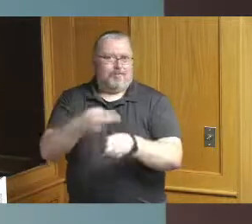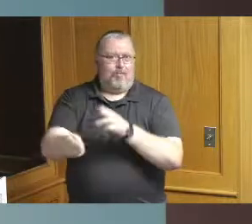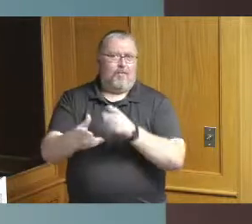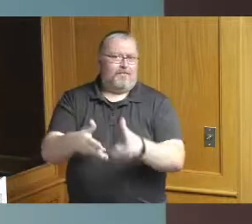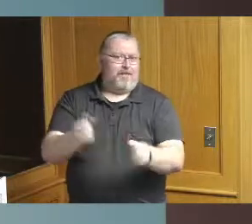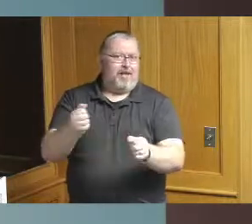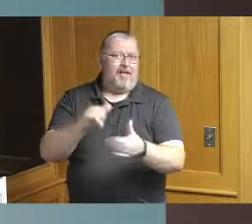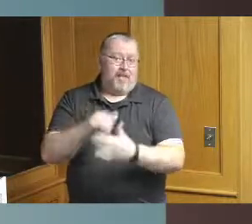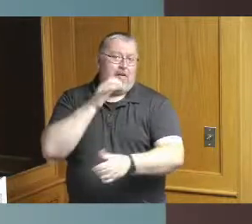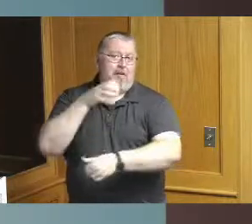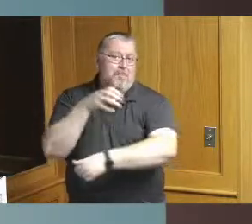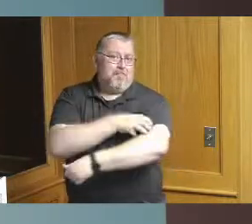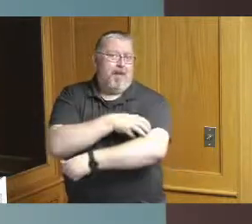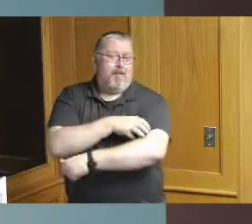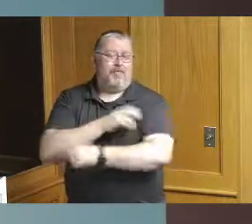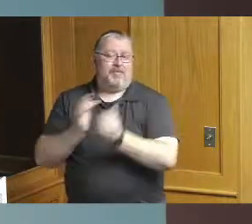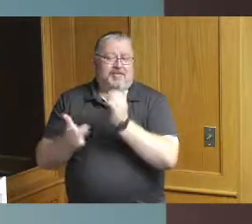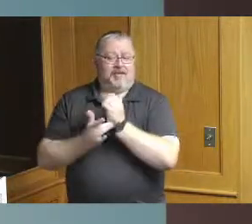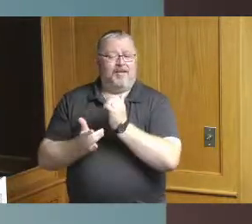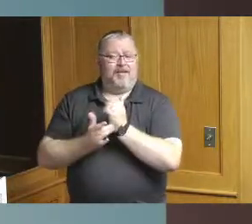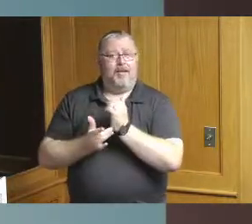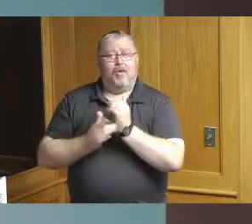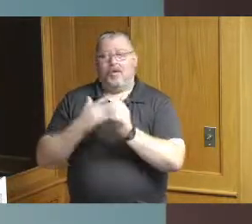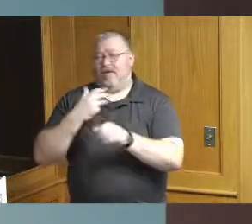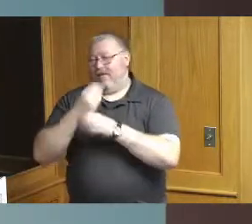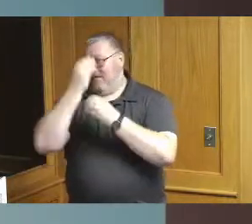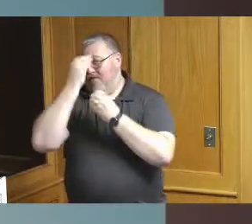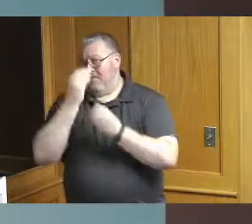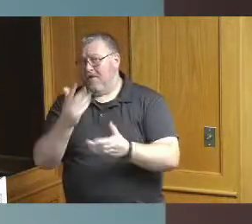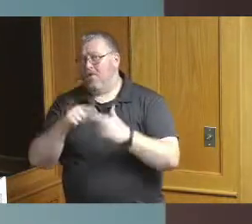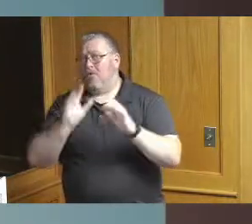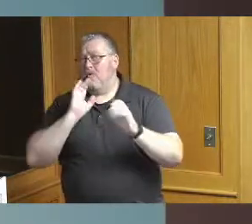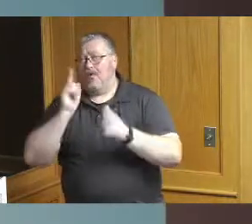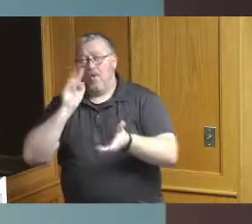power of using technology to get information without having to do research like days on end